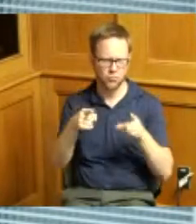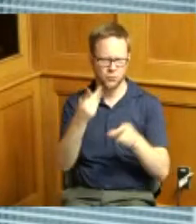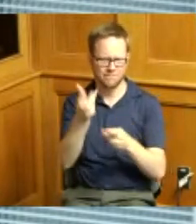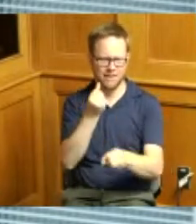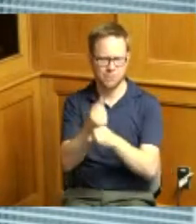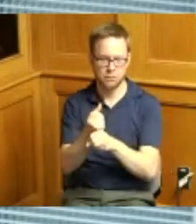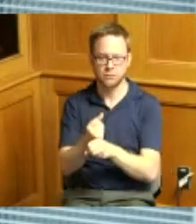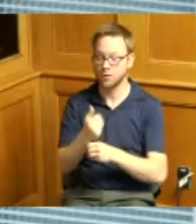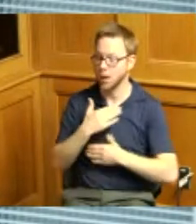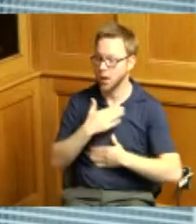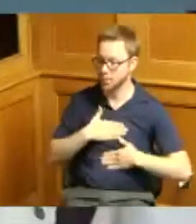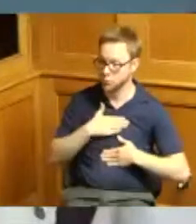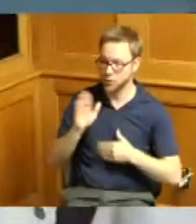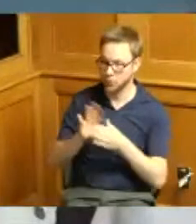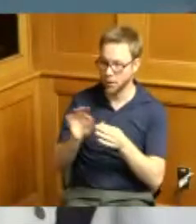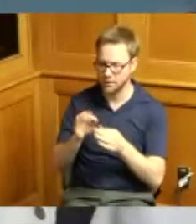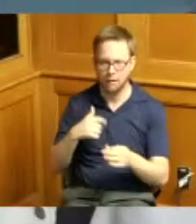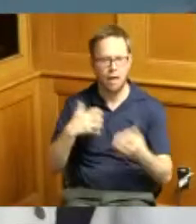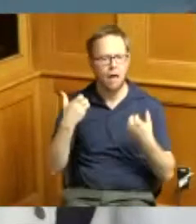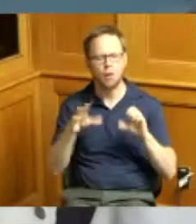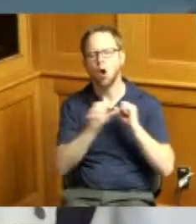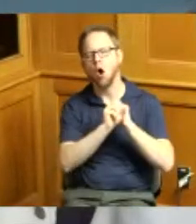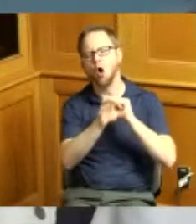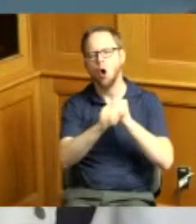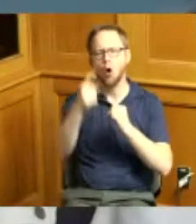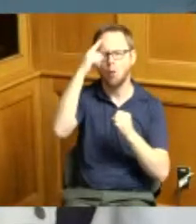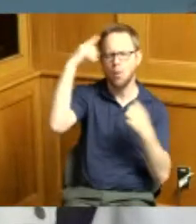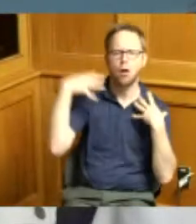appreciate it I just don't want to be advertising we got mental health and we gonna do more we got